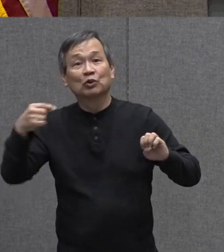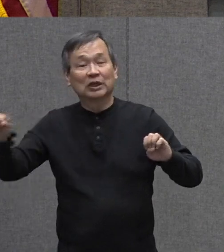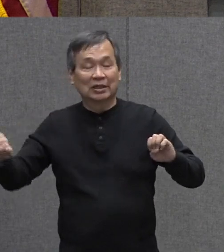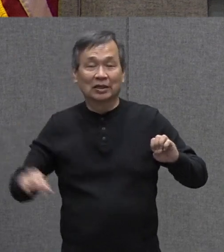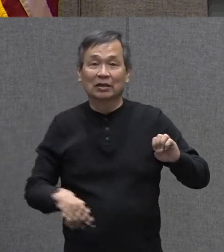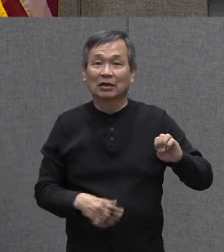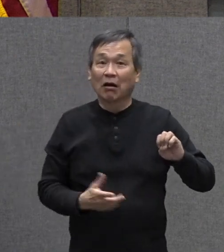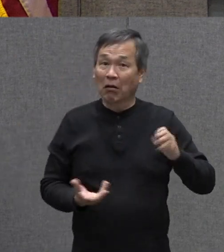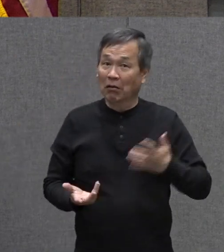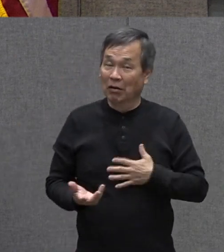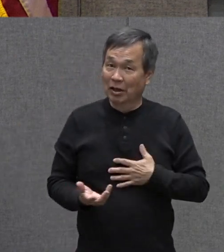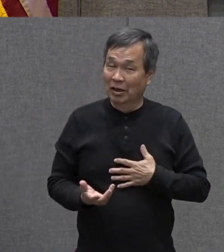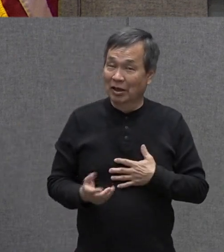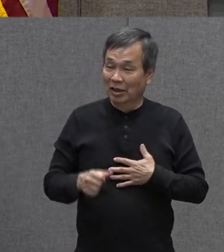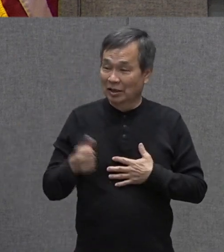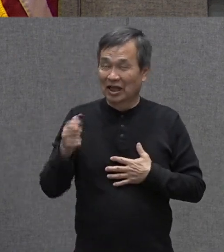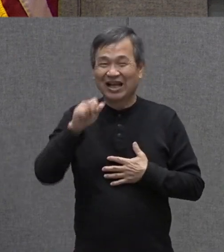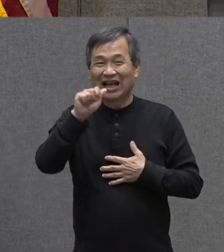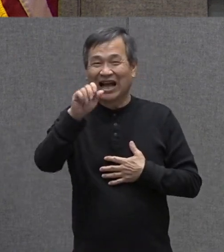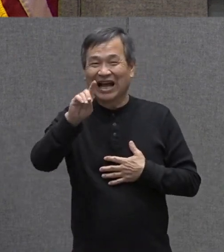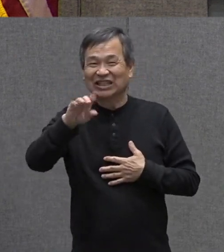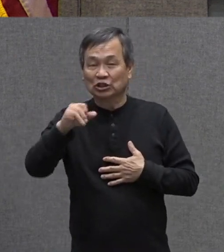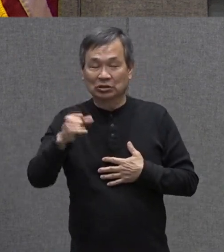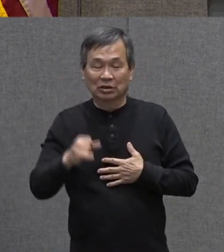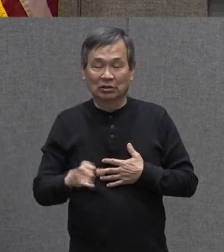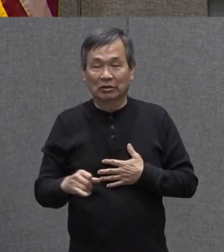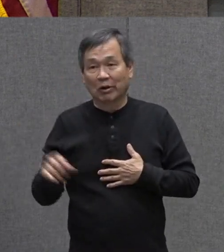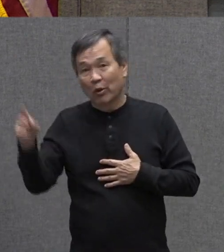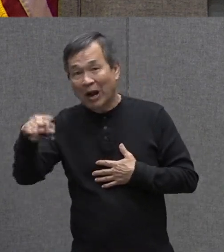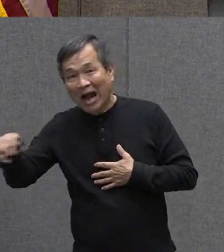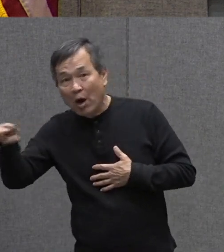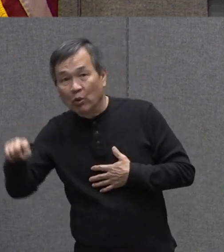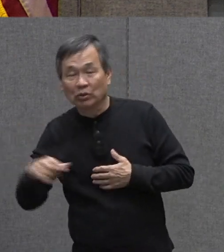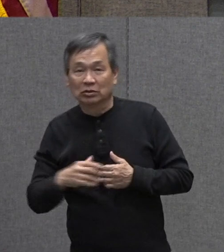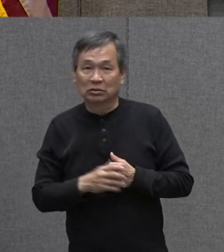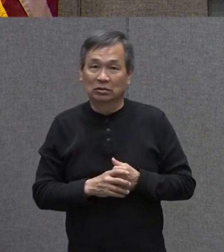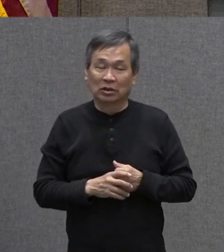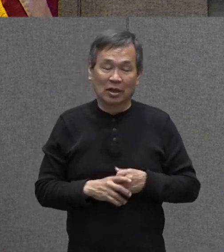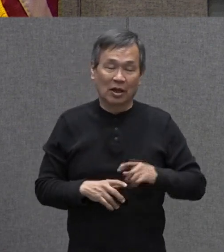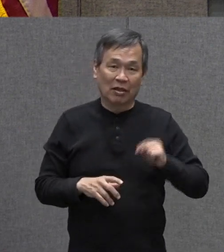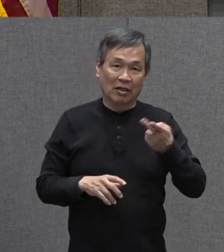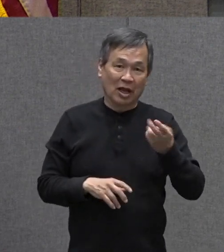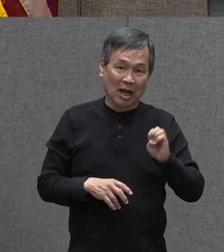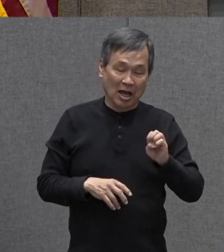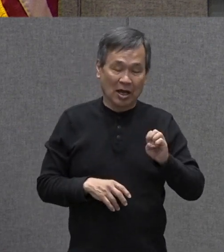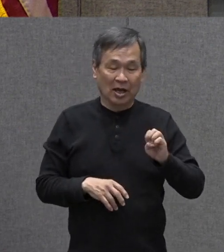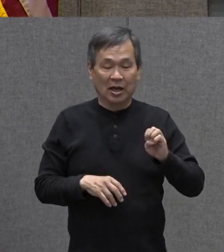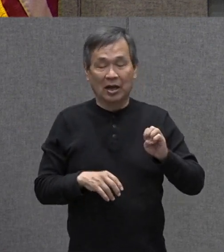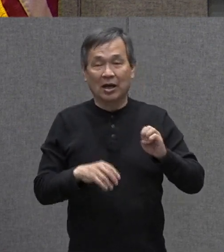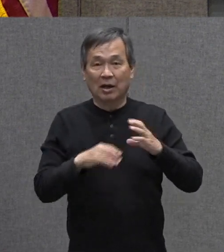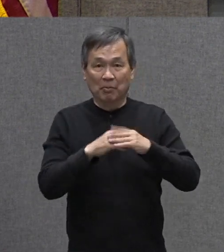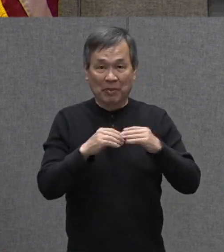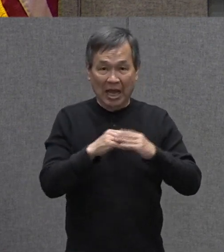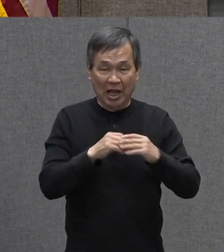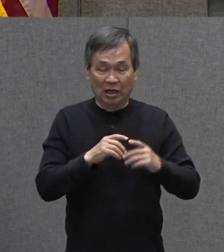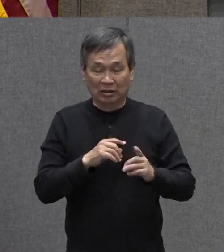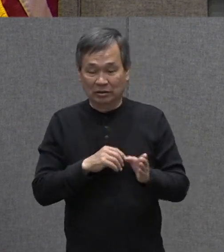Another adjective we can use is round. The pear is round.